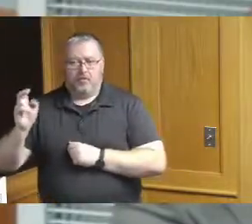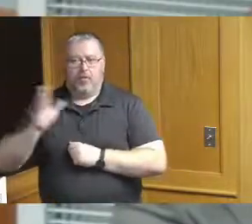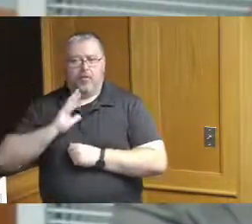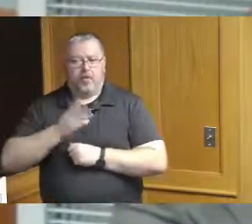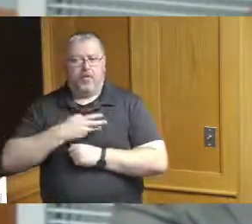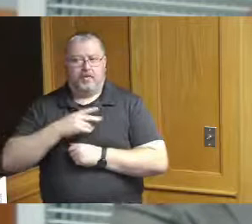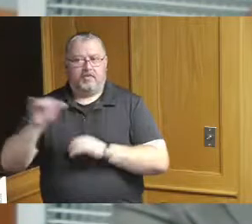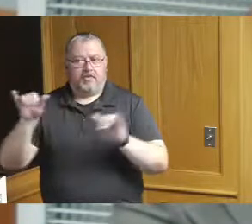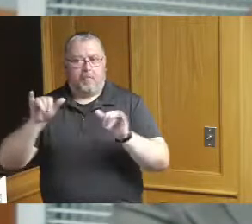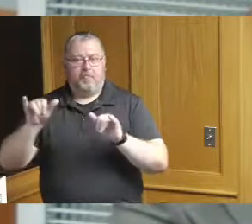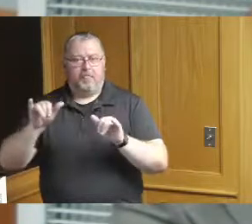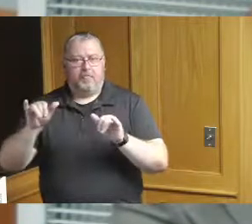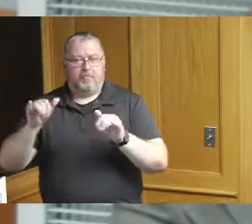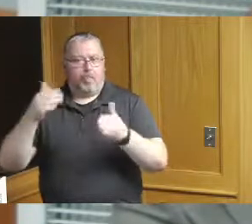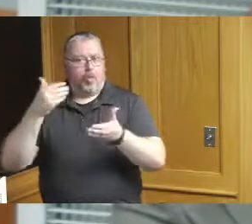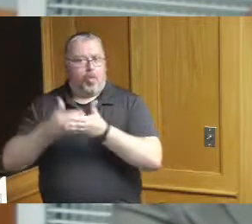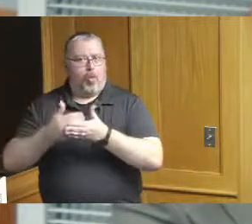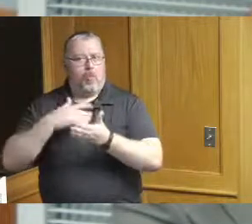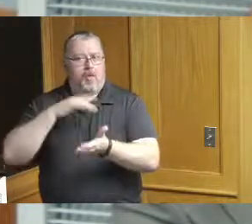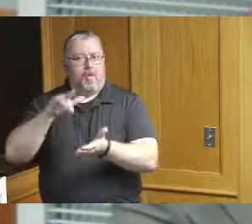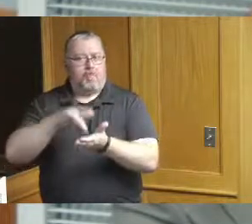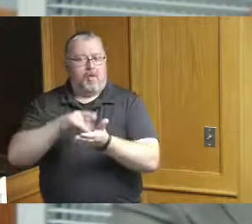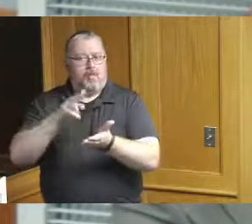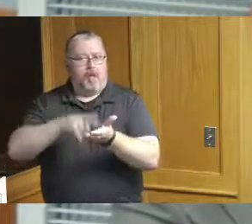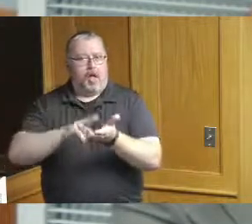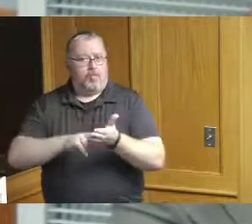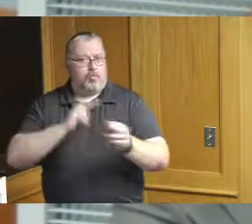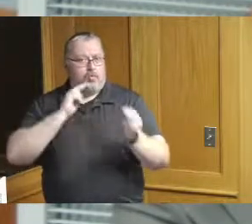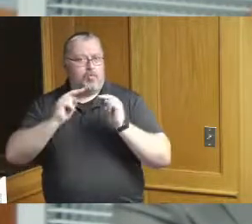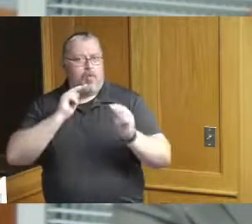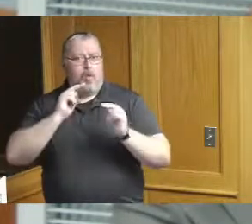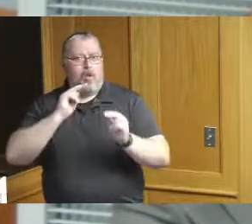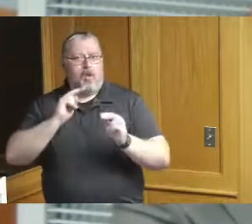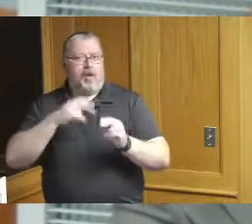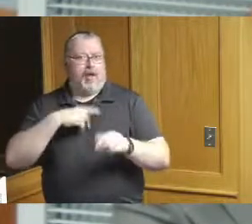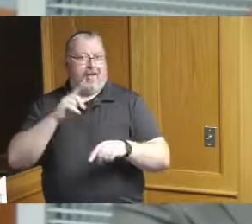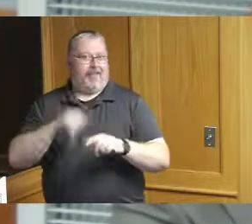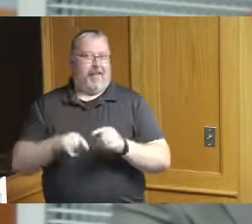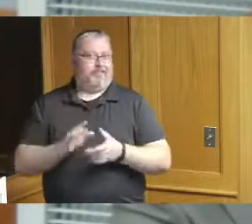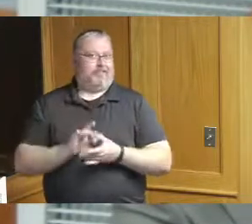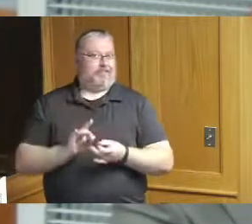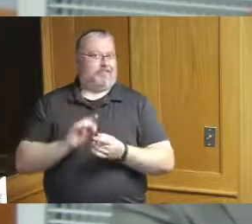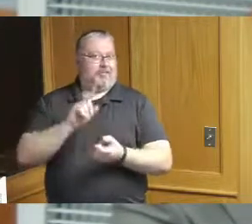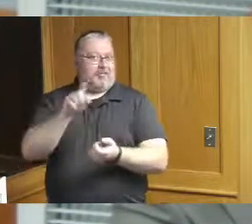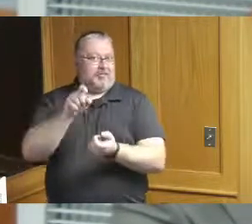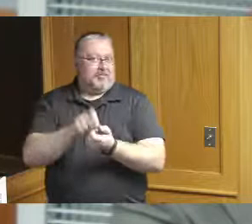in the middle of uh contracts negotiations um so i really can't get into any details in contracts